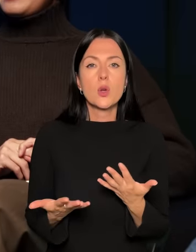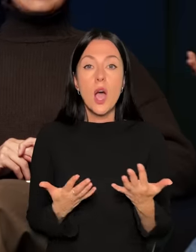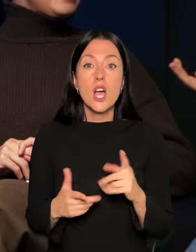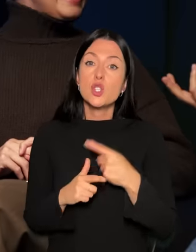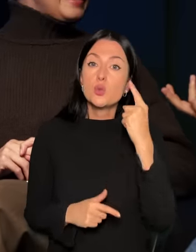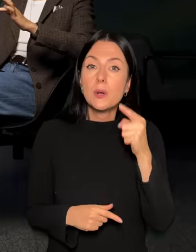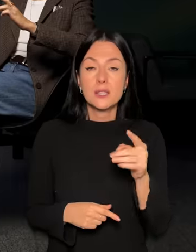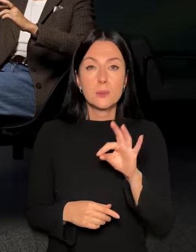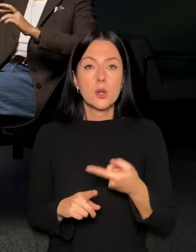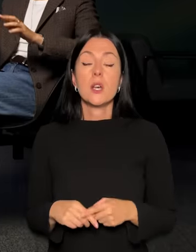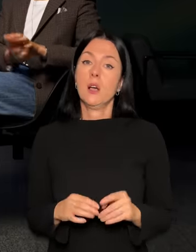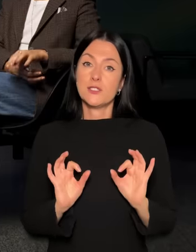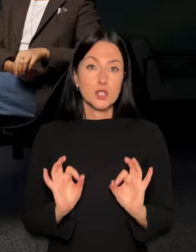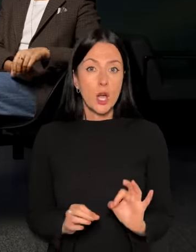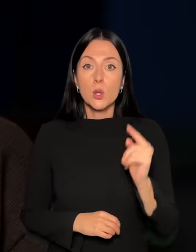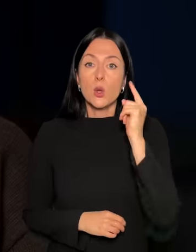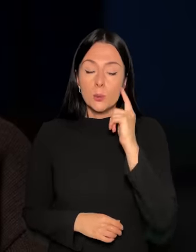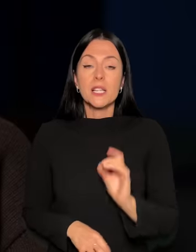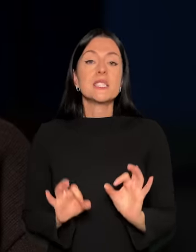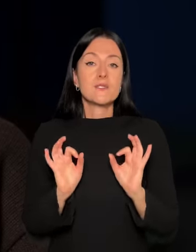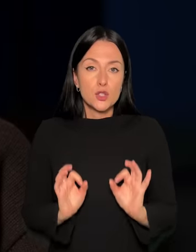Have you thought about it? Of course, I've thought about it.